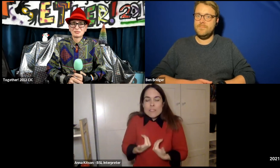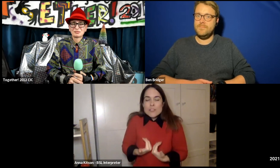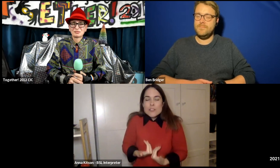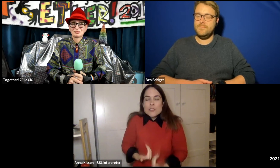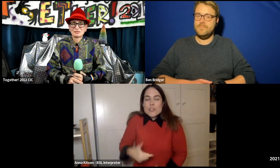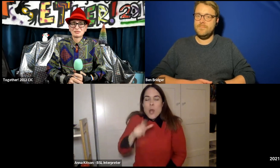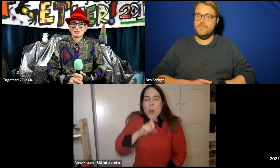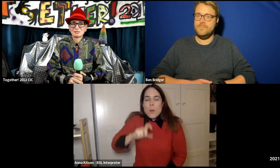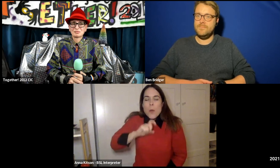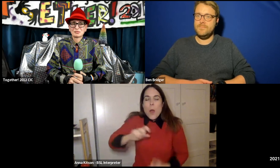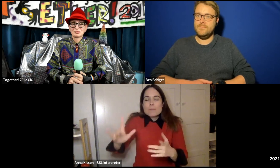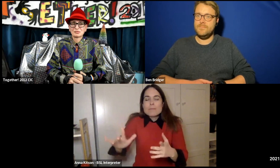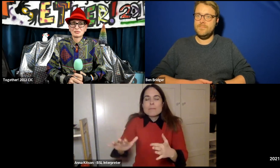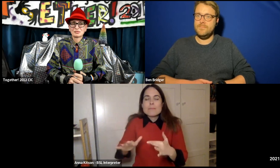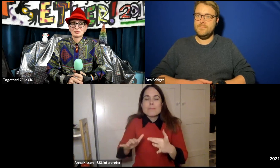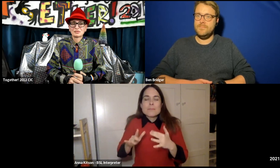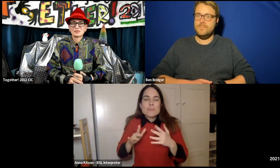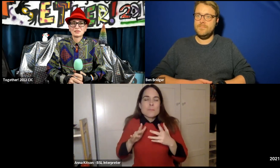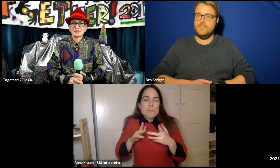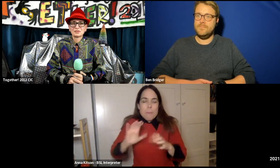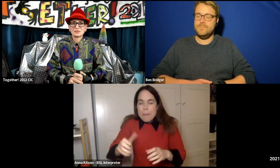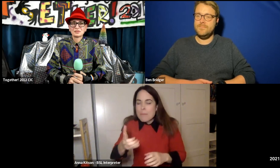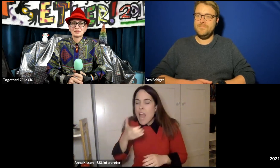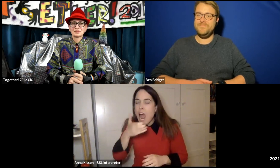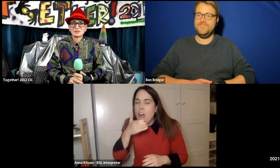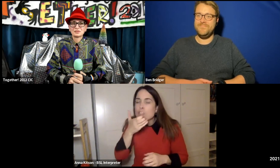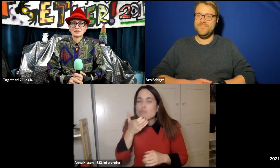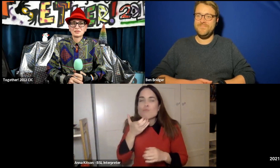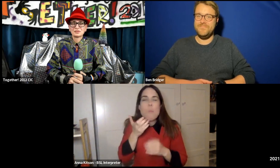And my mouth is full of crumbly dough and gooey centre